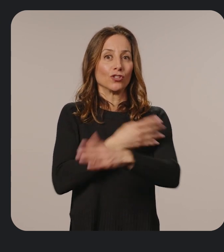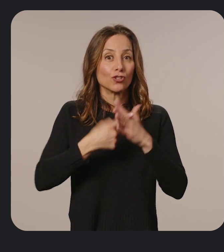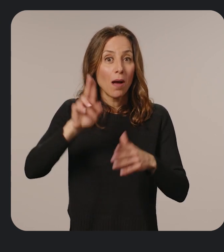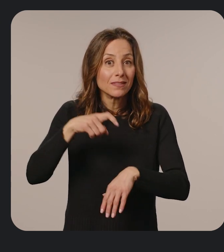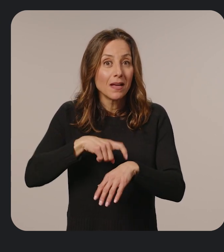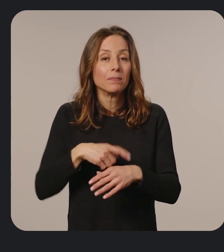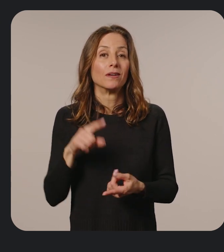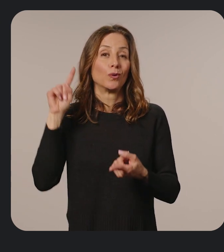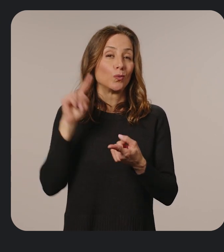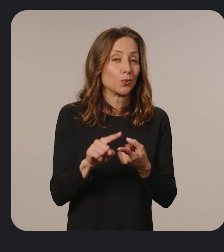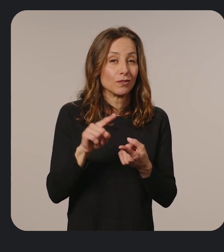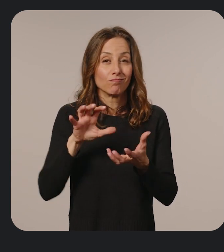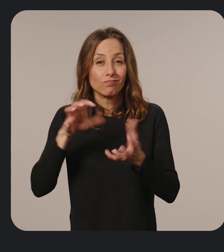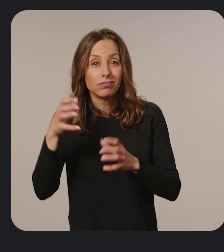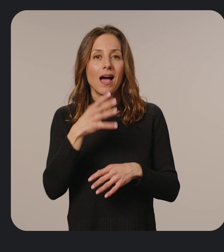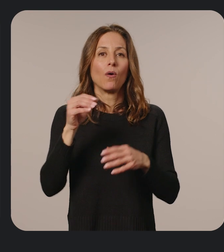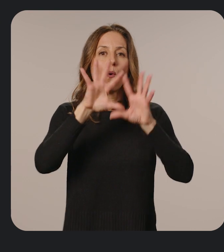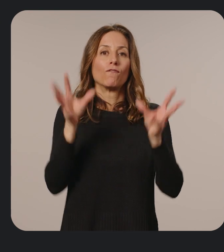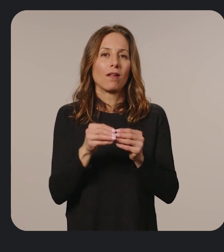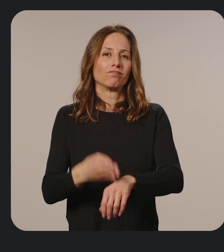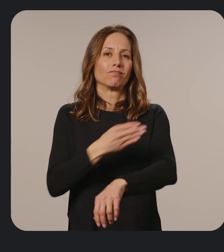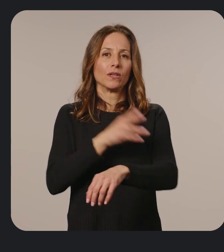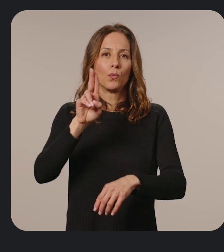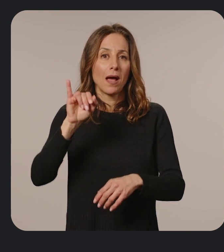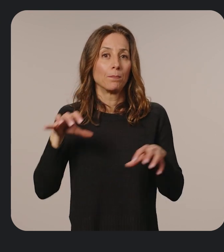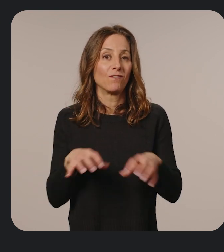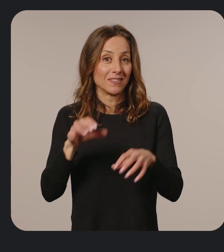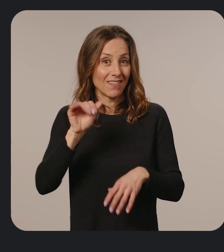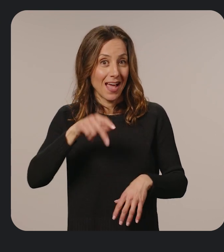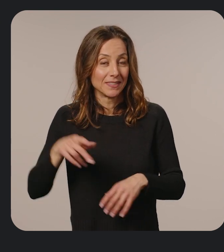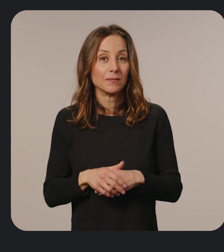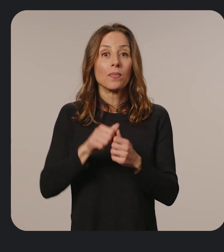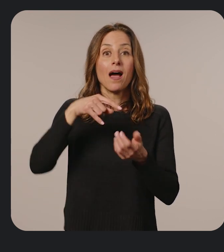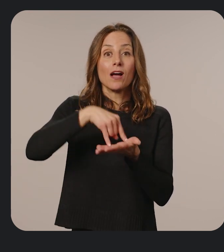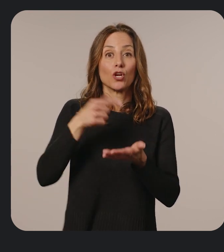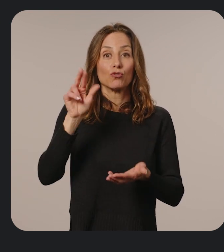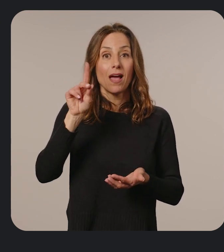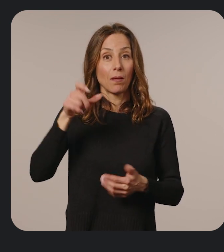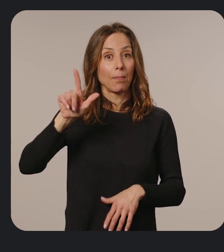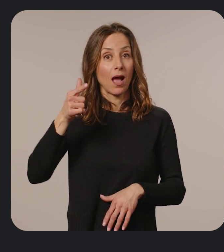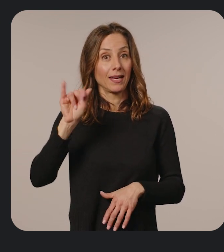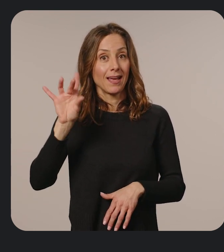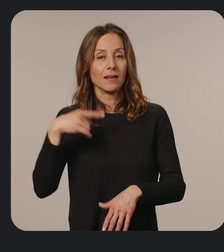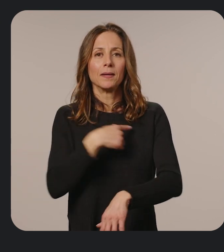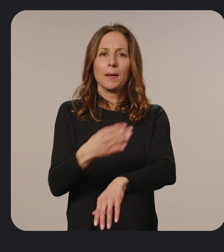reduce jank, and overall, enhance the UI performance of apps. With Android Gradle Plugin 8, we improved baseline profile